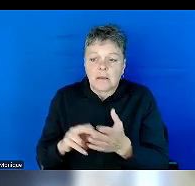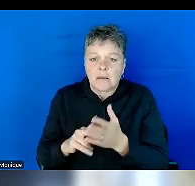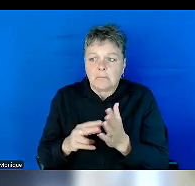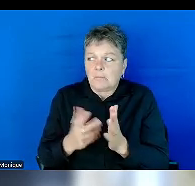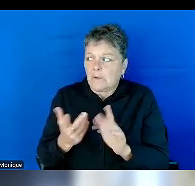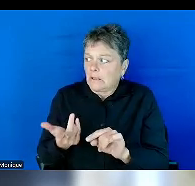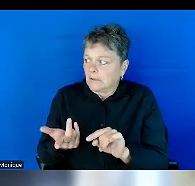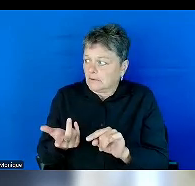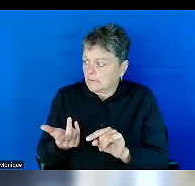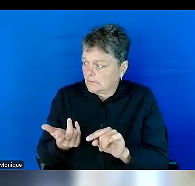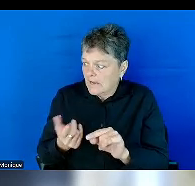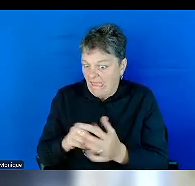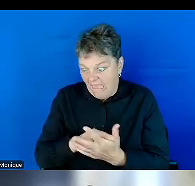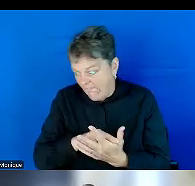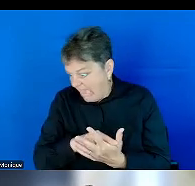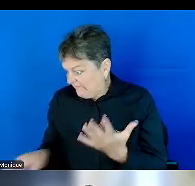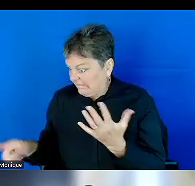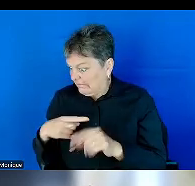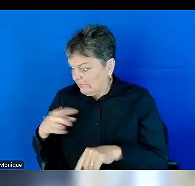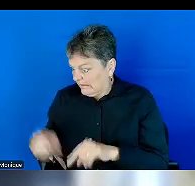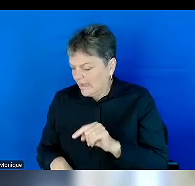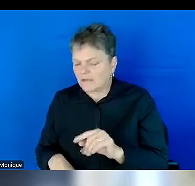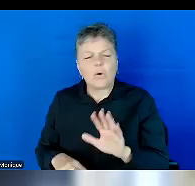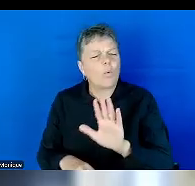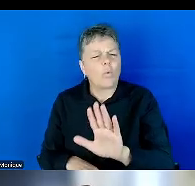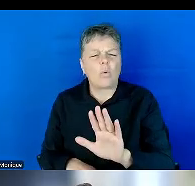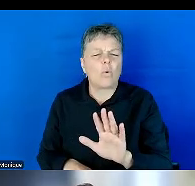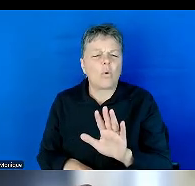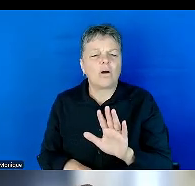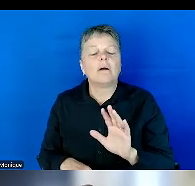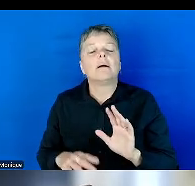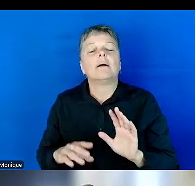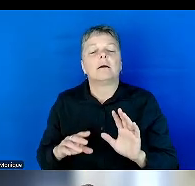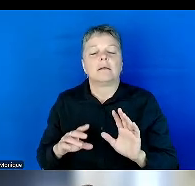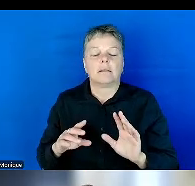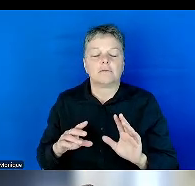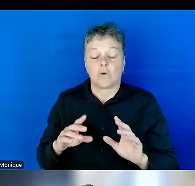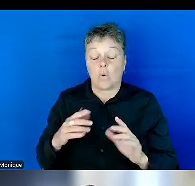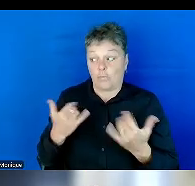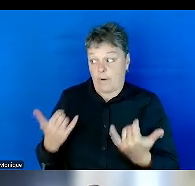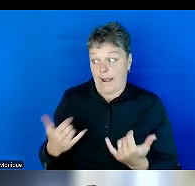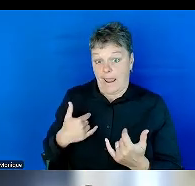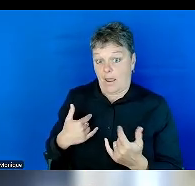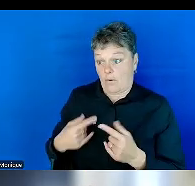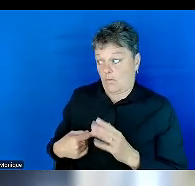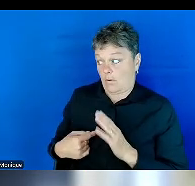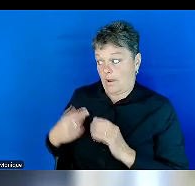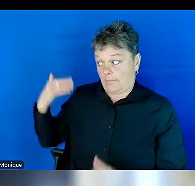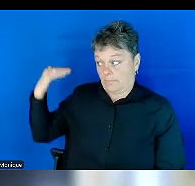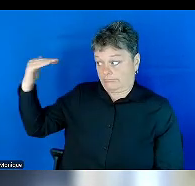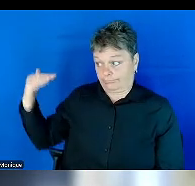lot more areas just uh these are the more common ones that we hear uh at intake.